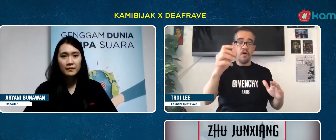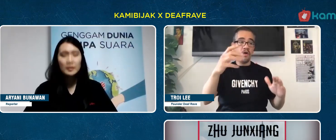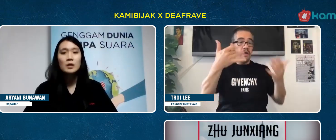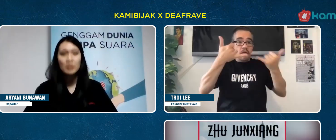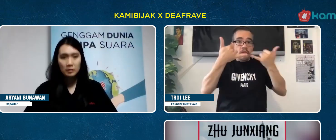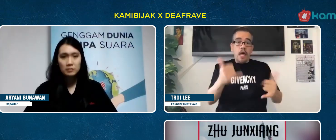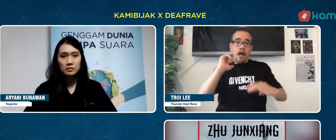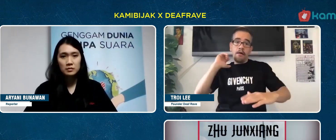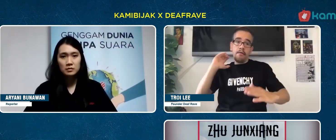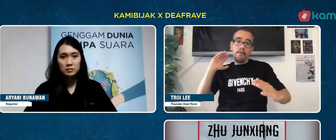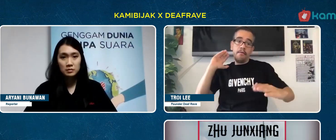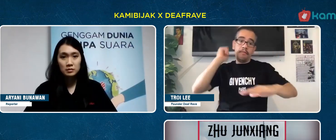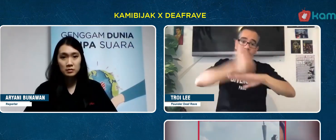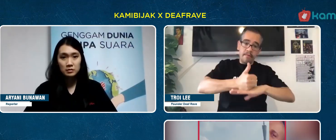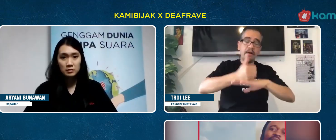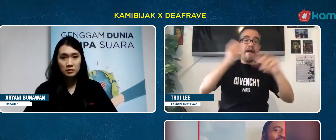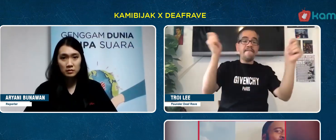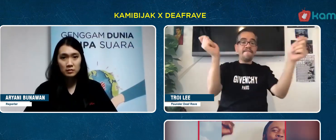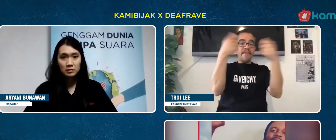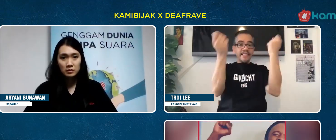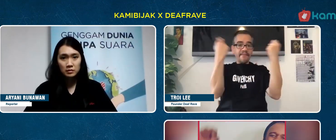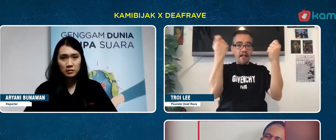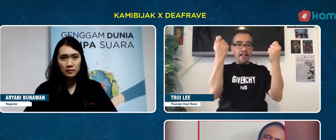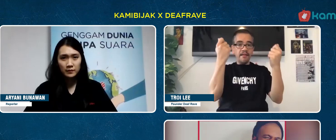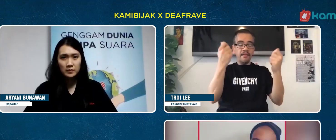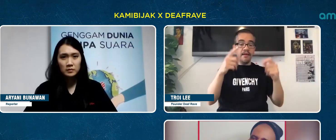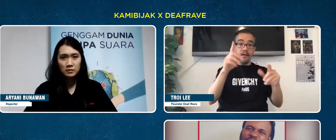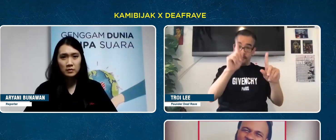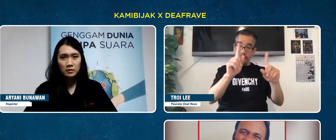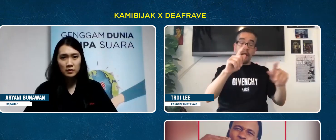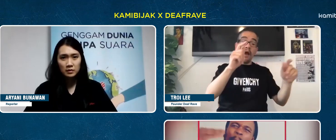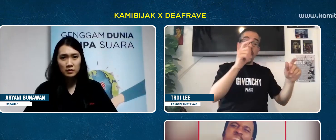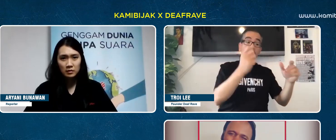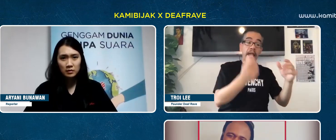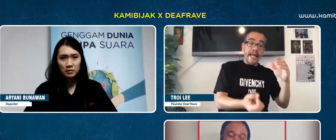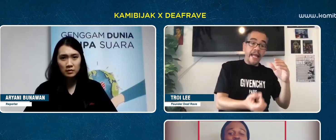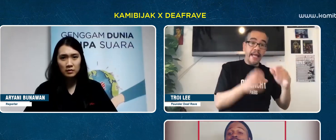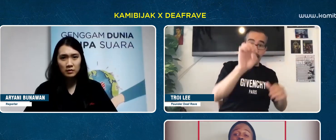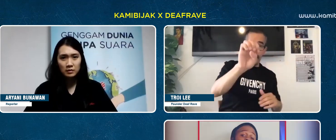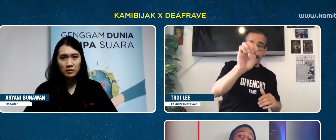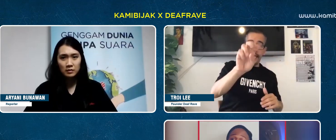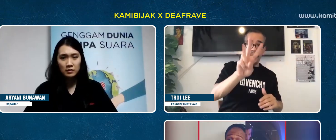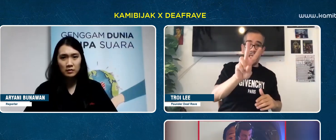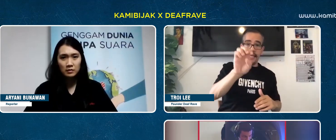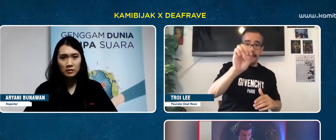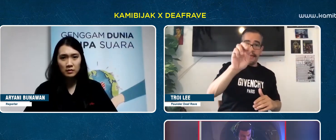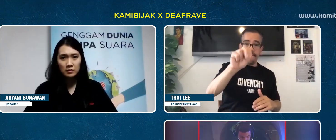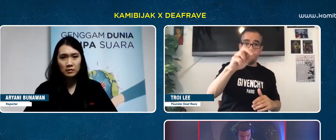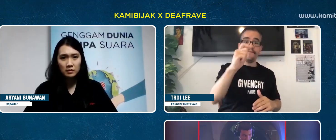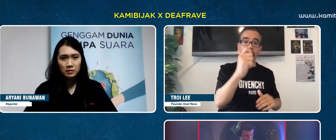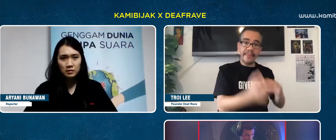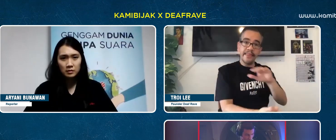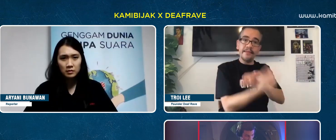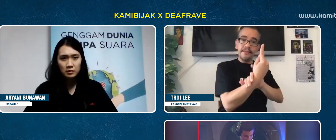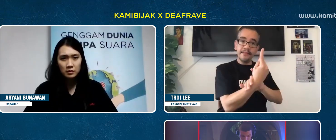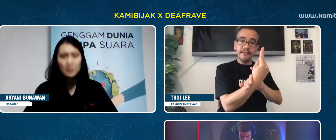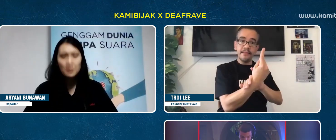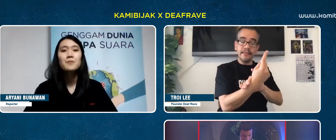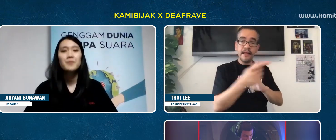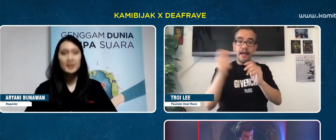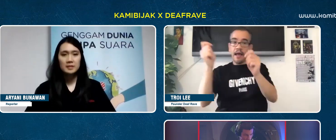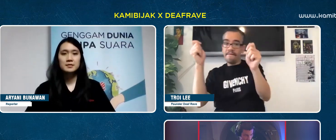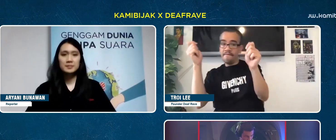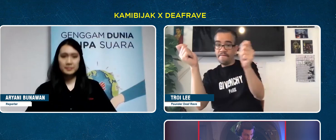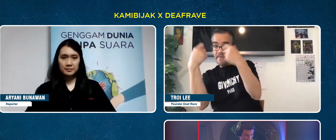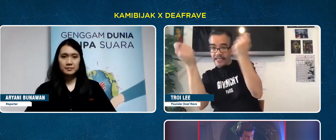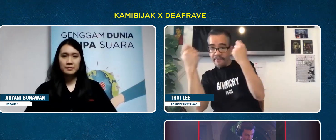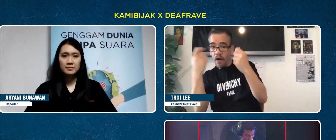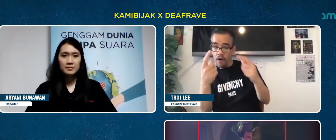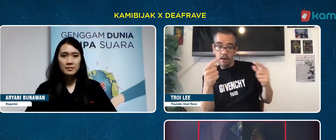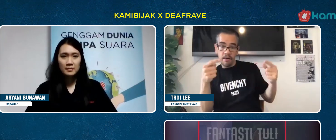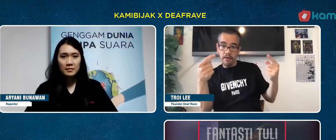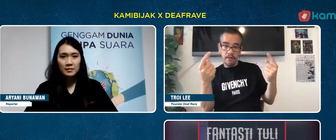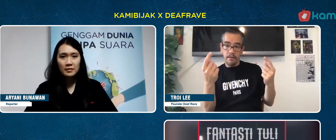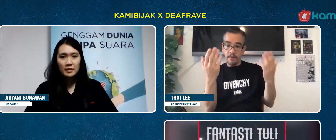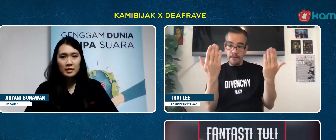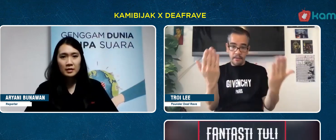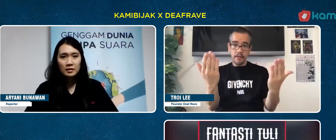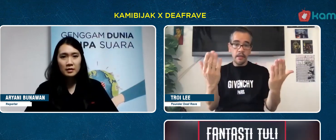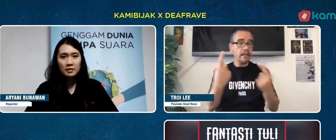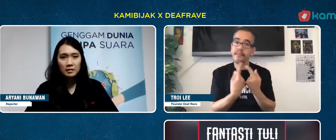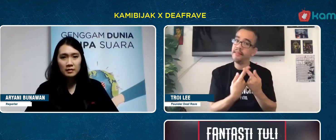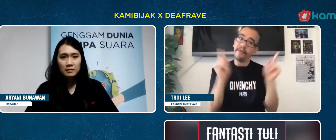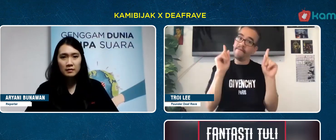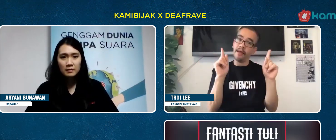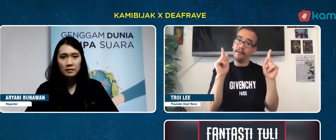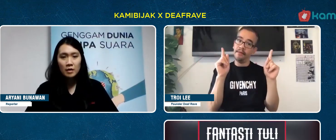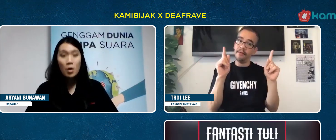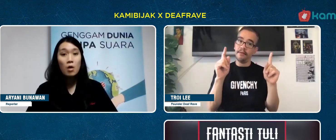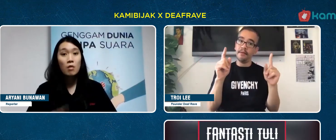now i have a festival. Oh yes, events and festivals are different.